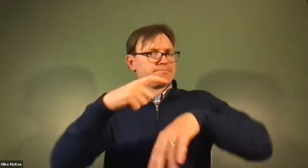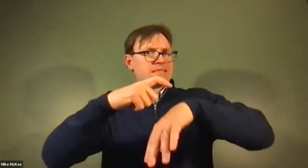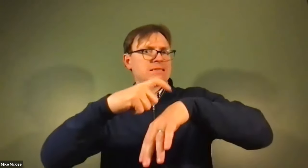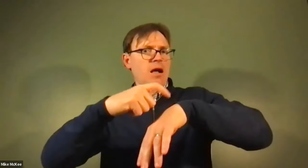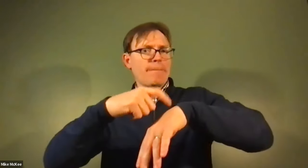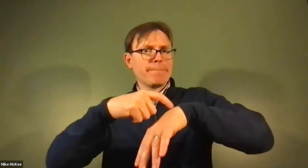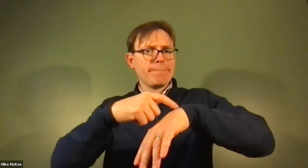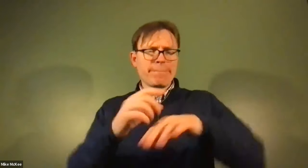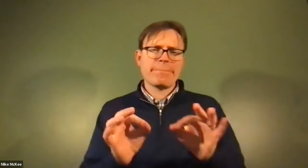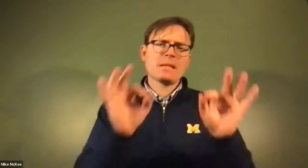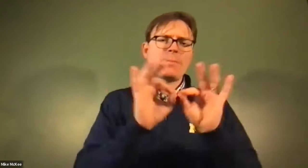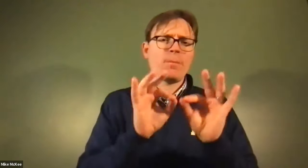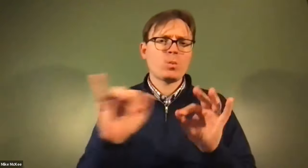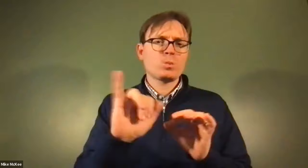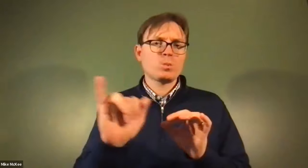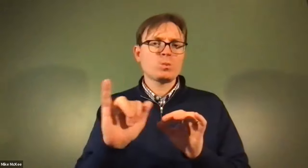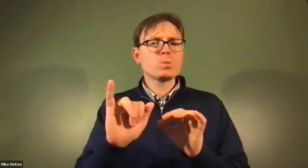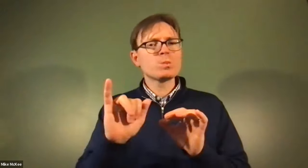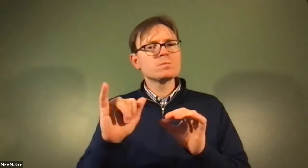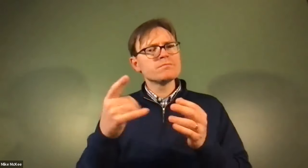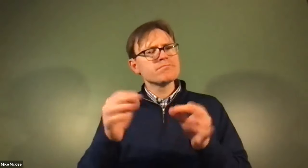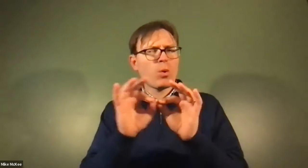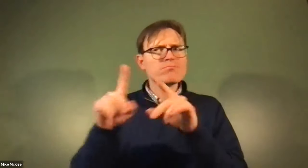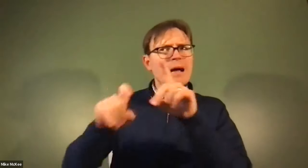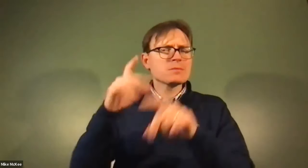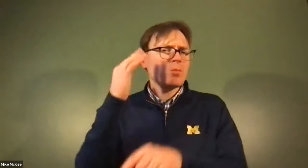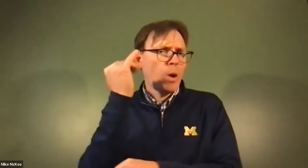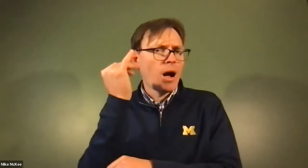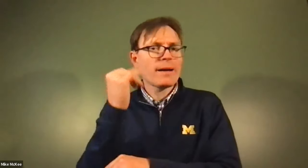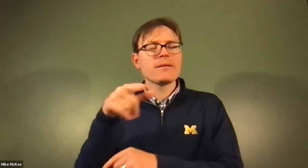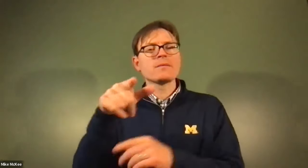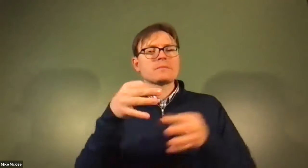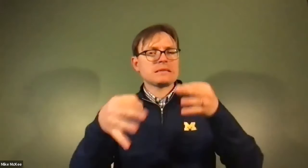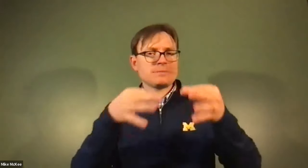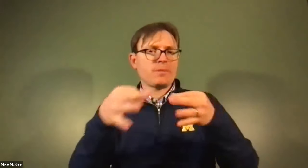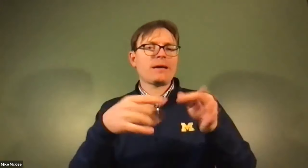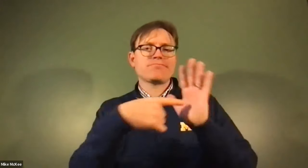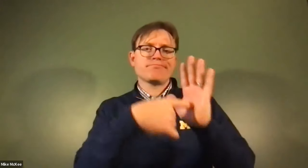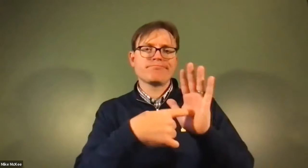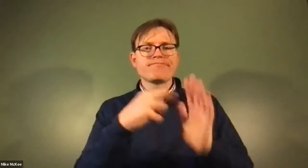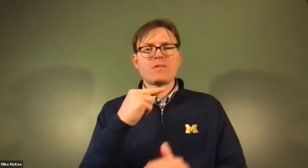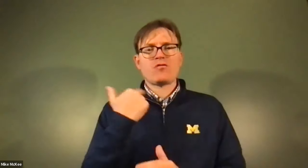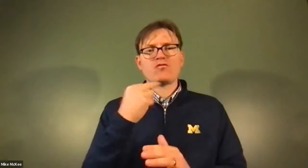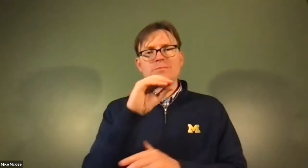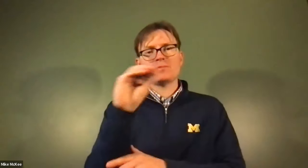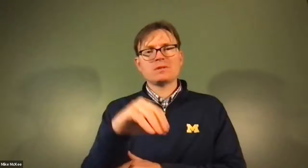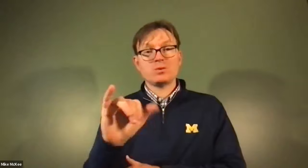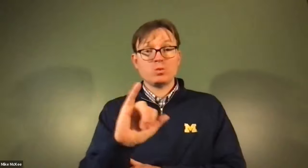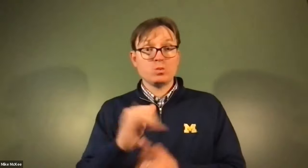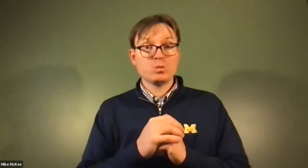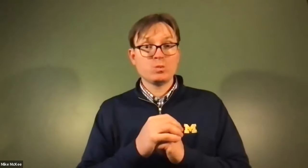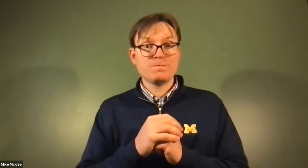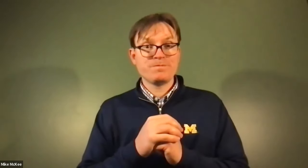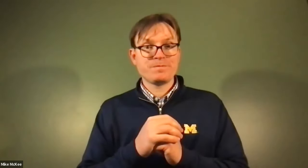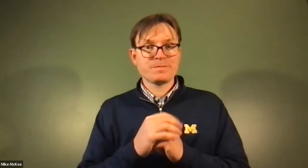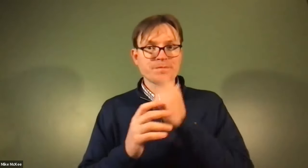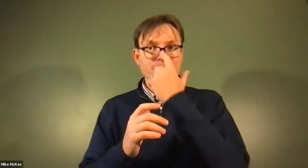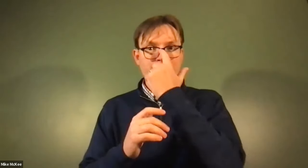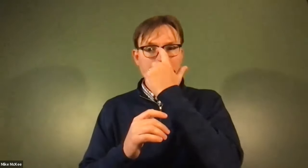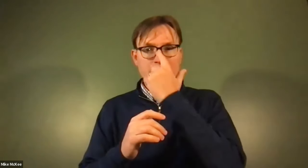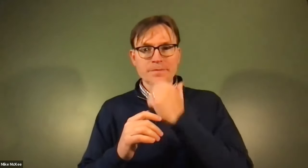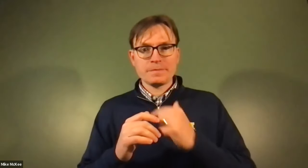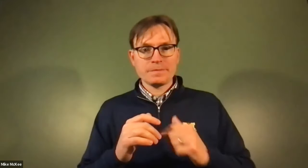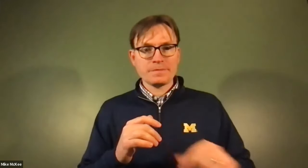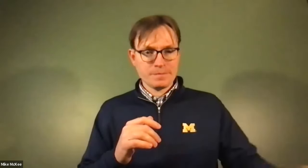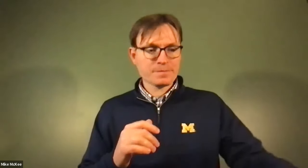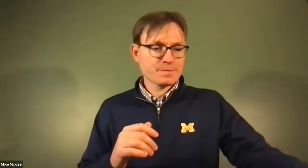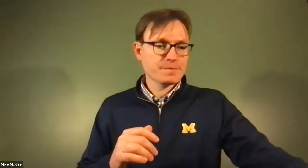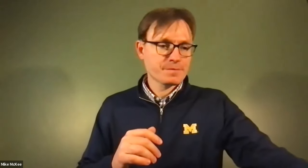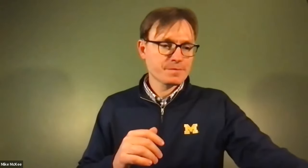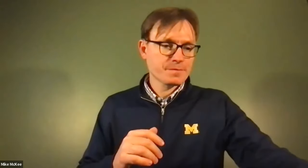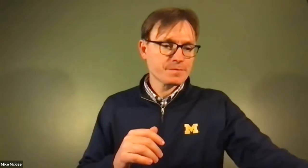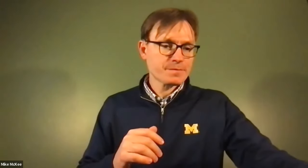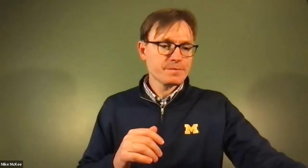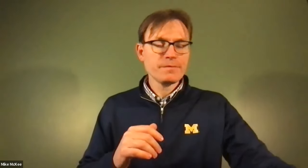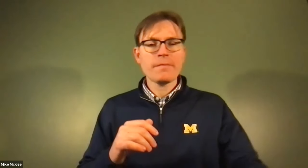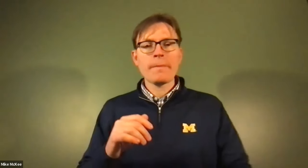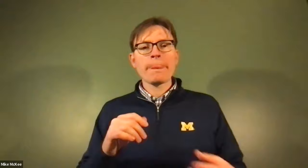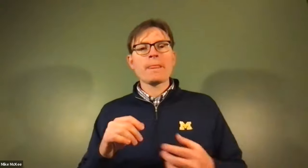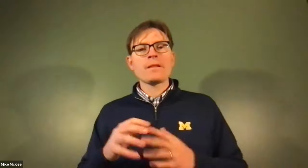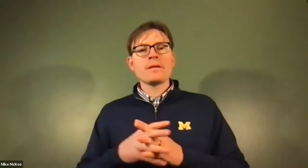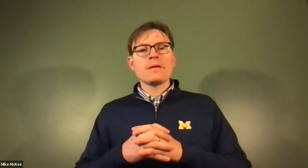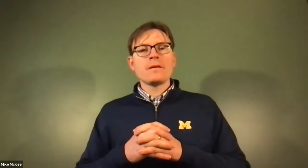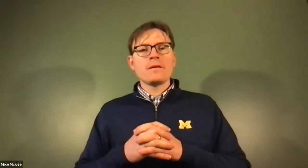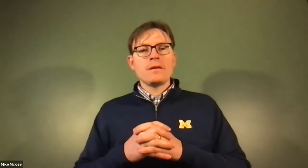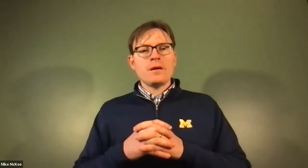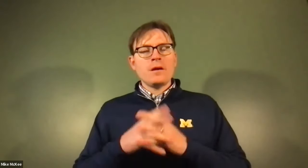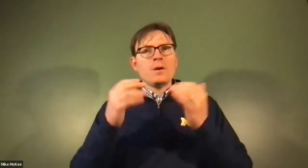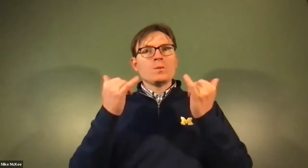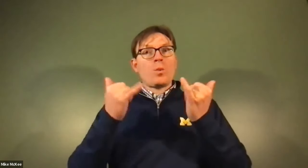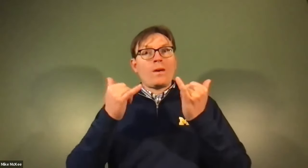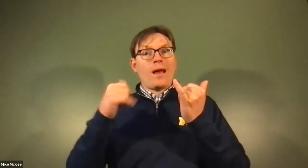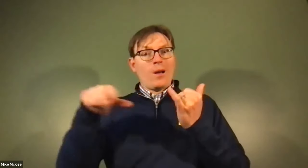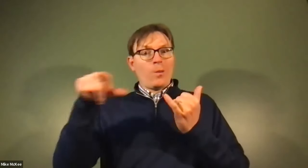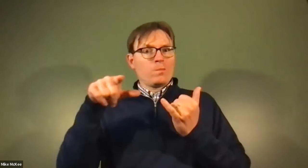James Cech: So lab results are important and listen to your doctor's recommendations it's important for you to have a dialogue, ask the doctor why they're making those choices, but see what your risk factors are and what the predictive percentages.